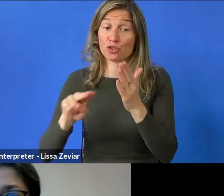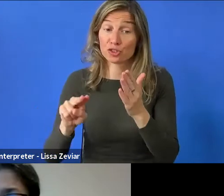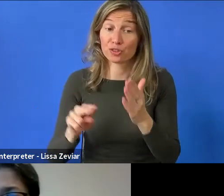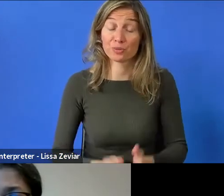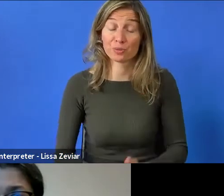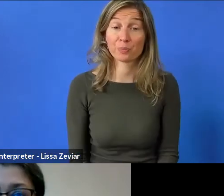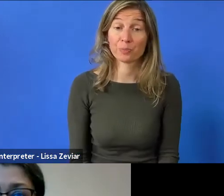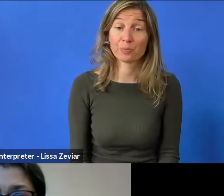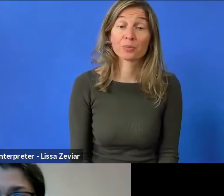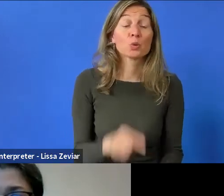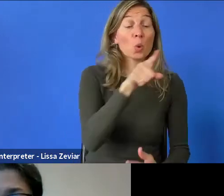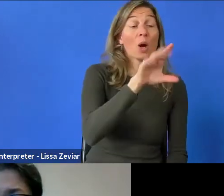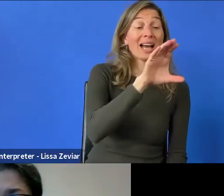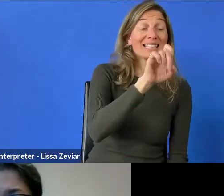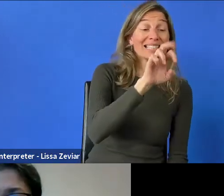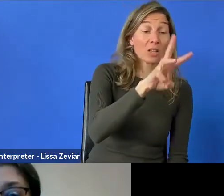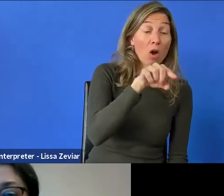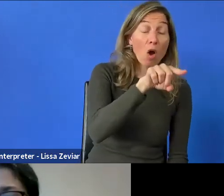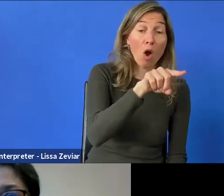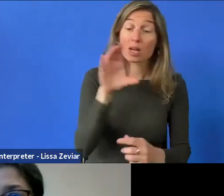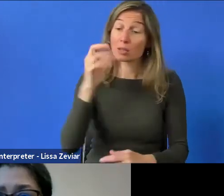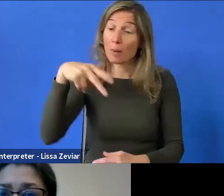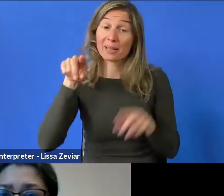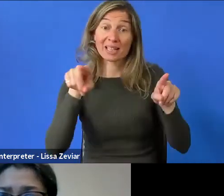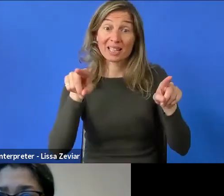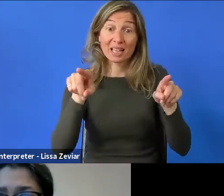the convention and CRPD and put more tools